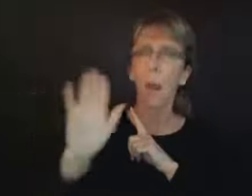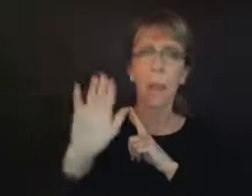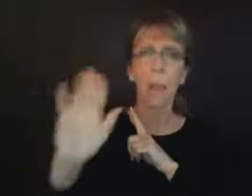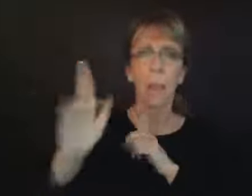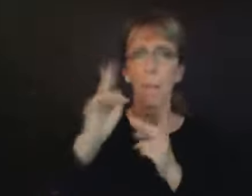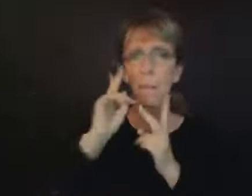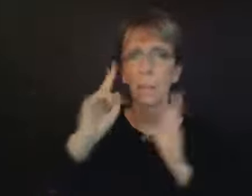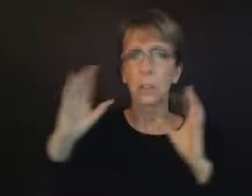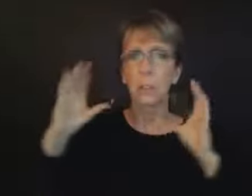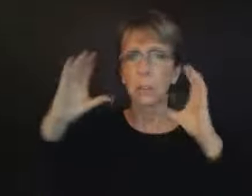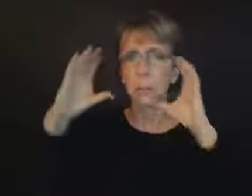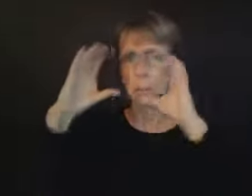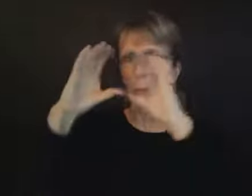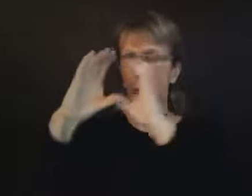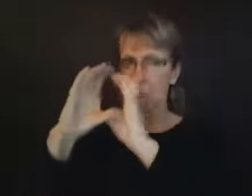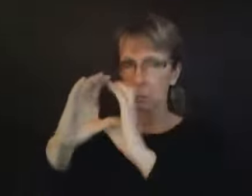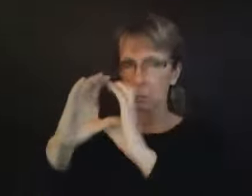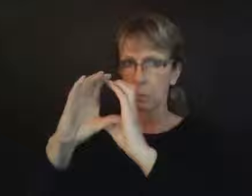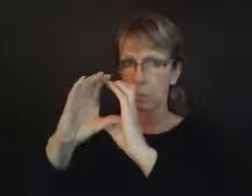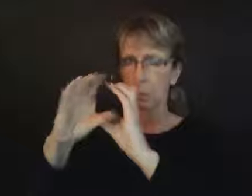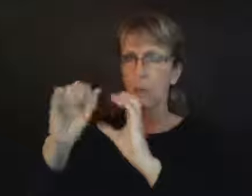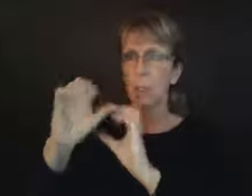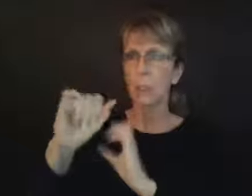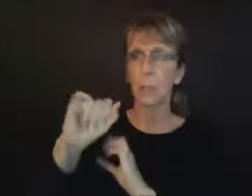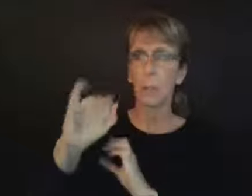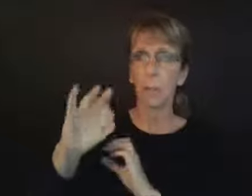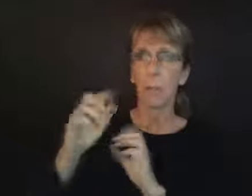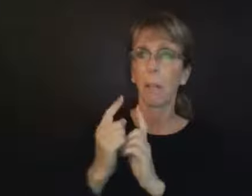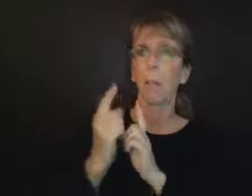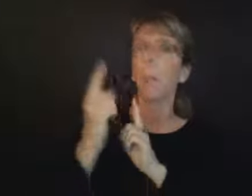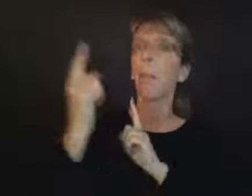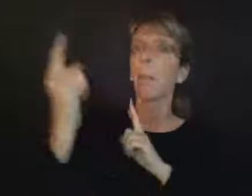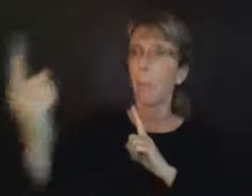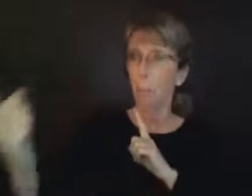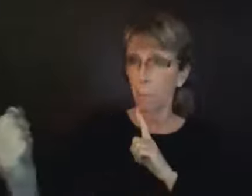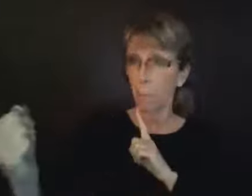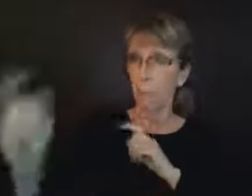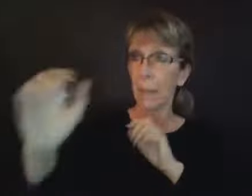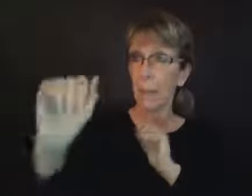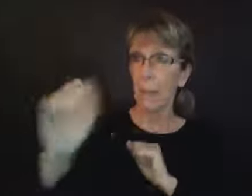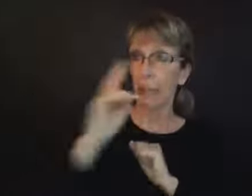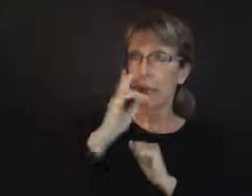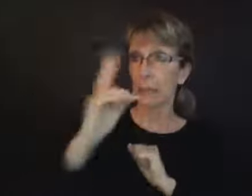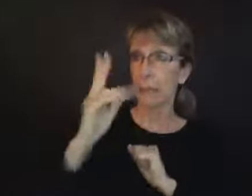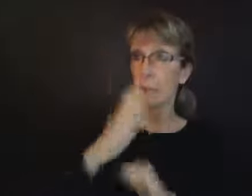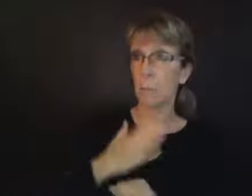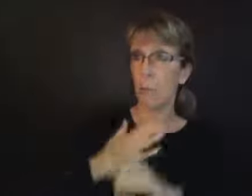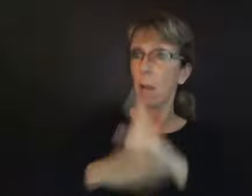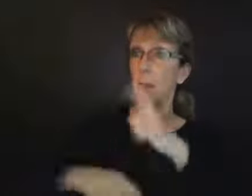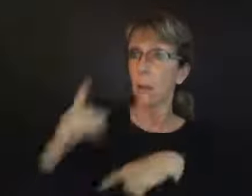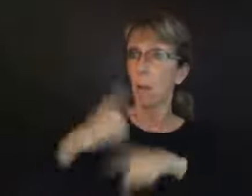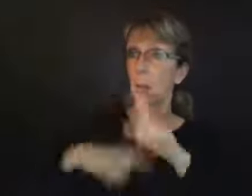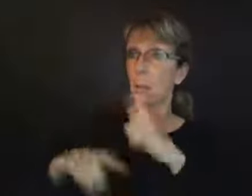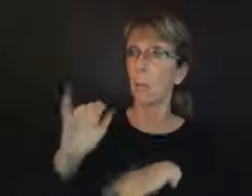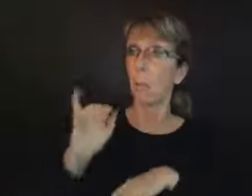Their visual field was restricted. so if they moved away, they could more easily see my signs